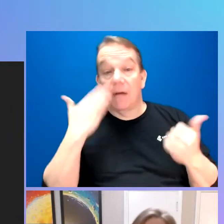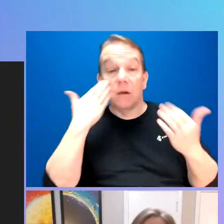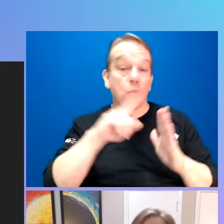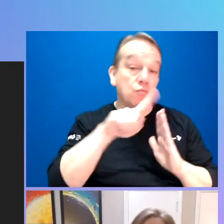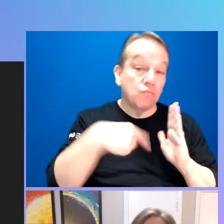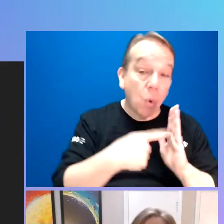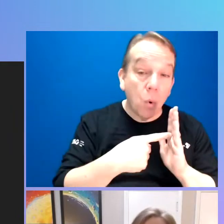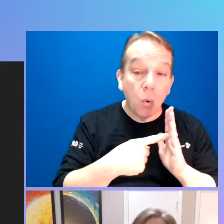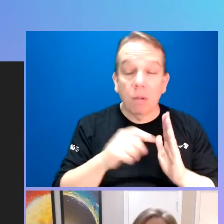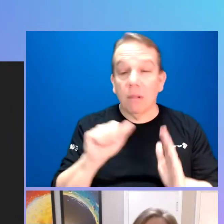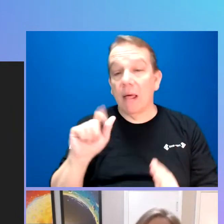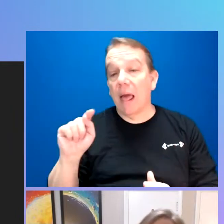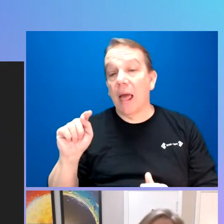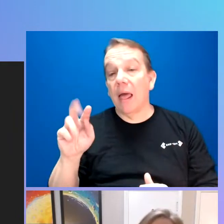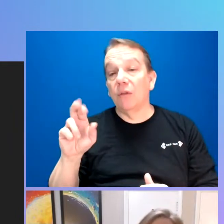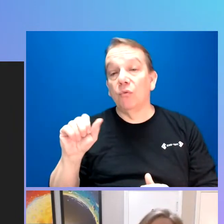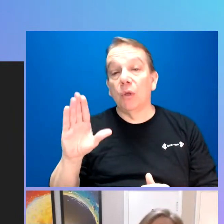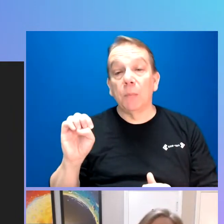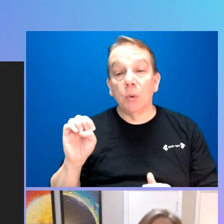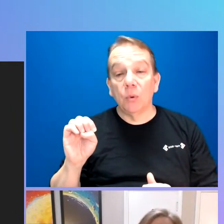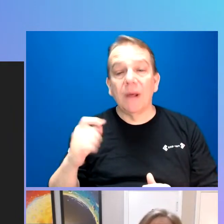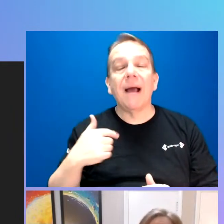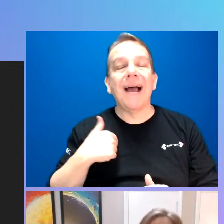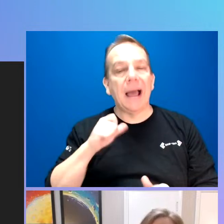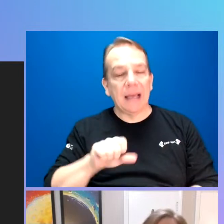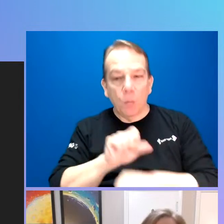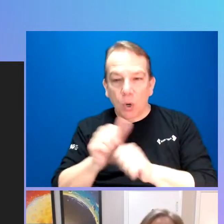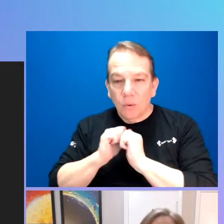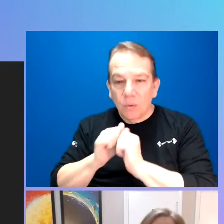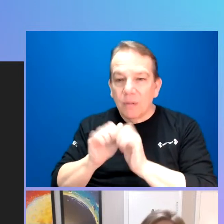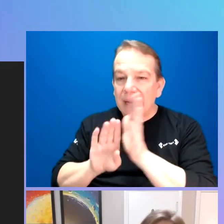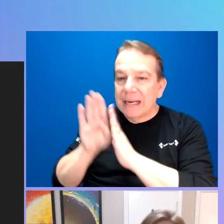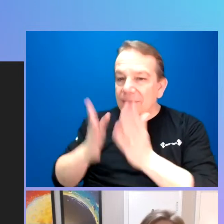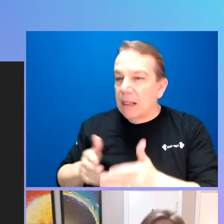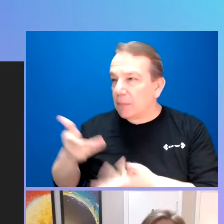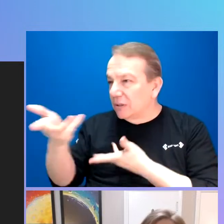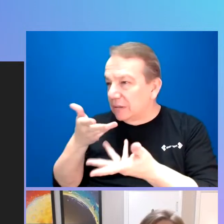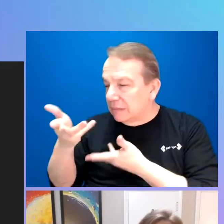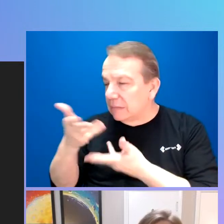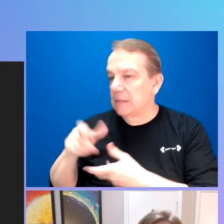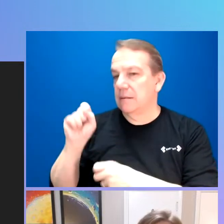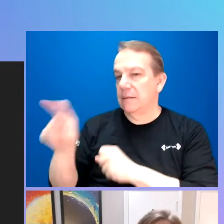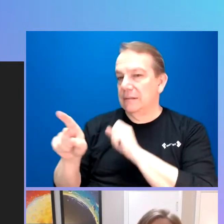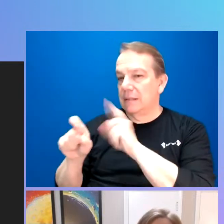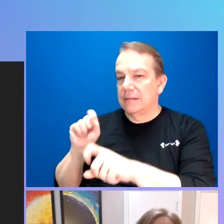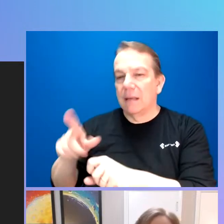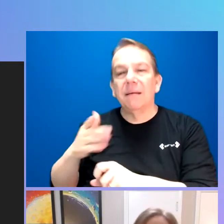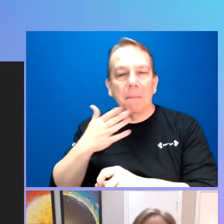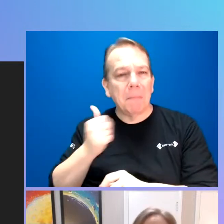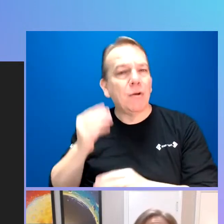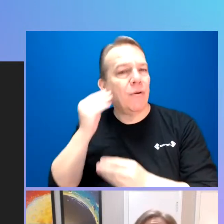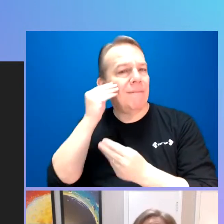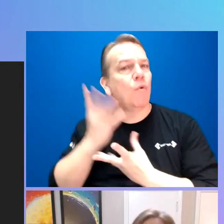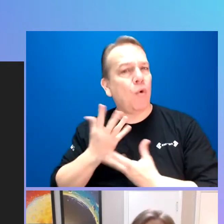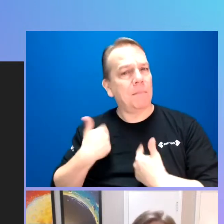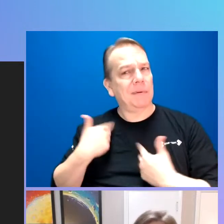element will use, I can collaborate with developers. And now I can ask better questions.